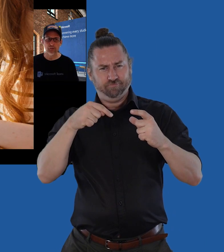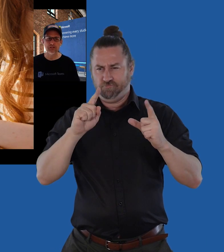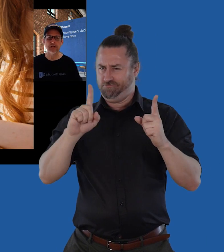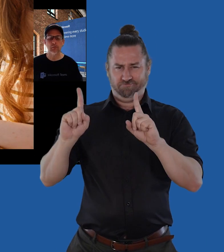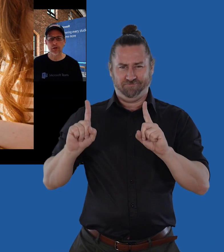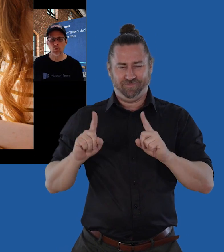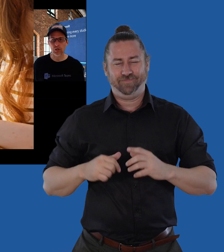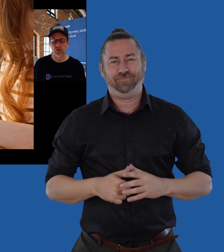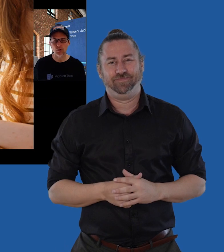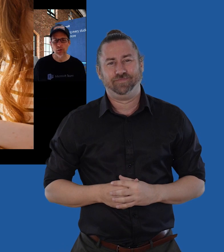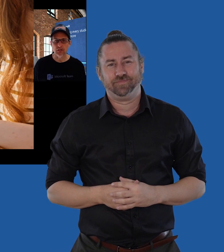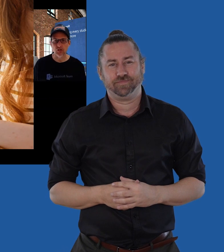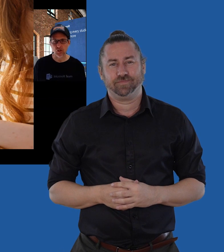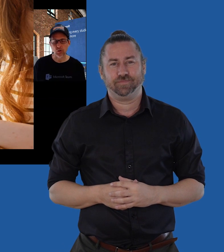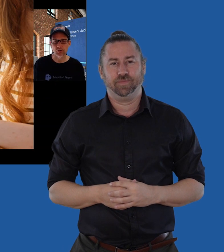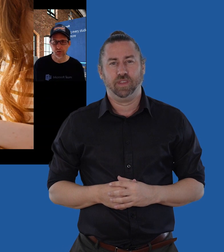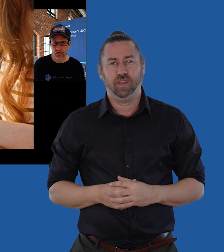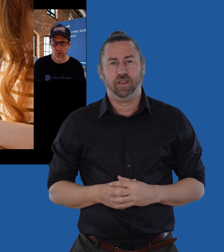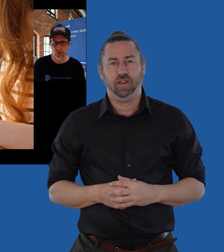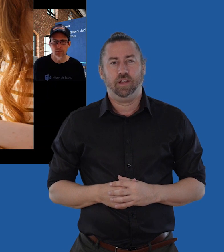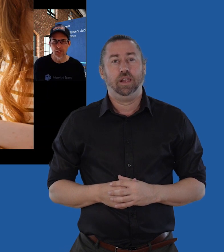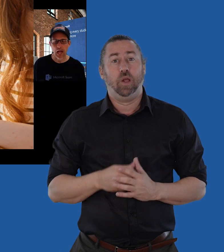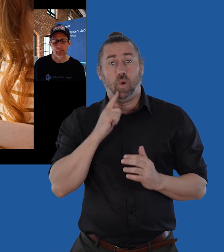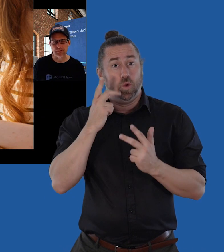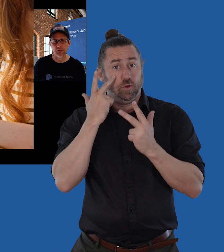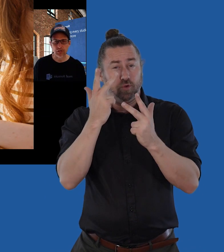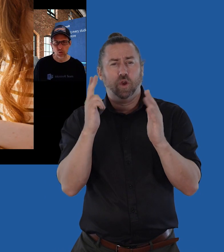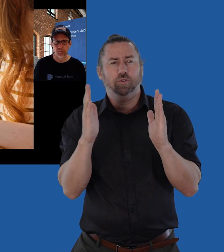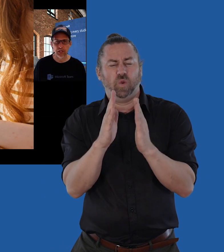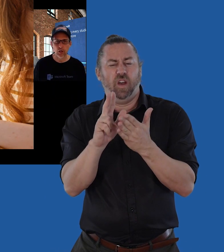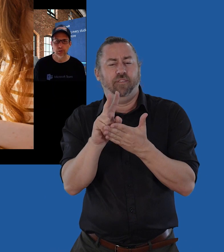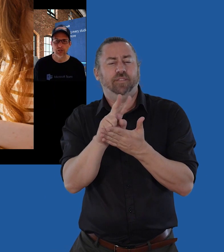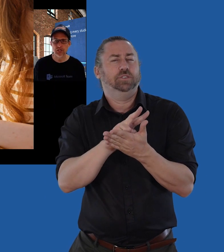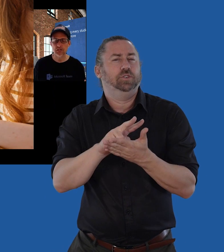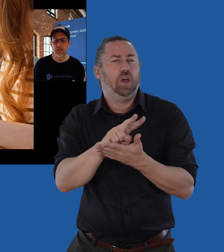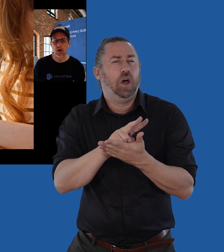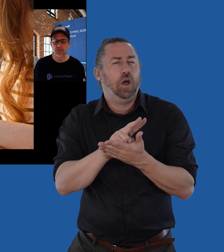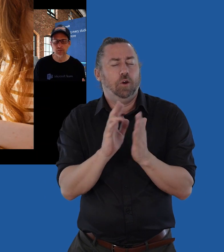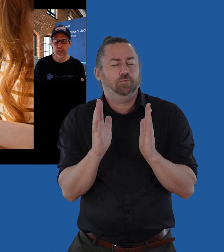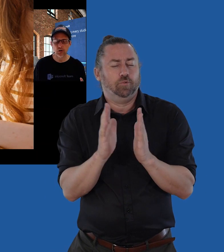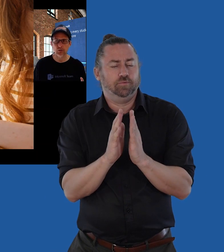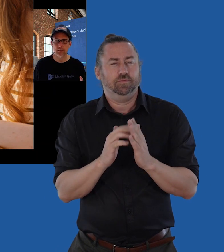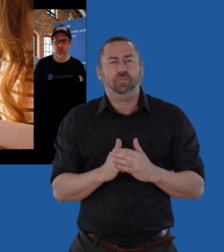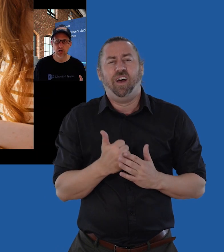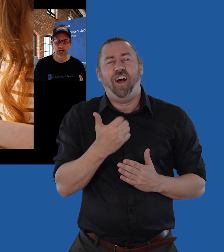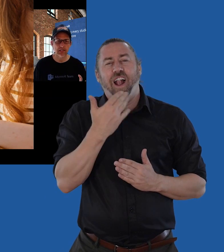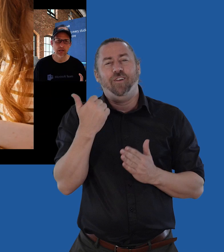Now, the first thing I'm gonna wanna do is show you a video. It's a very short video, but it's just a nice video demonstrating